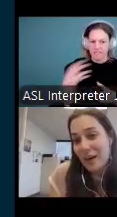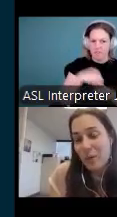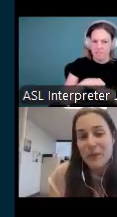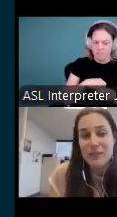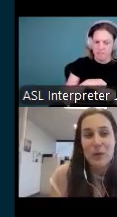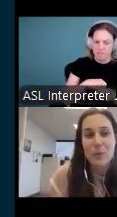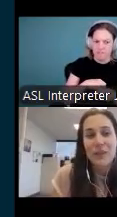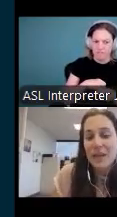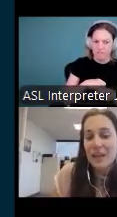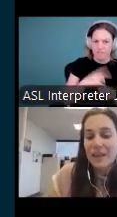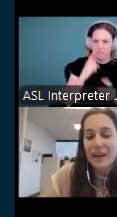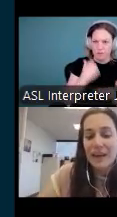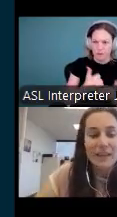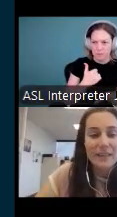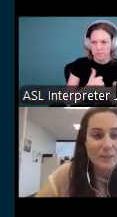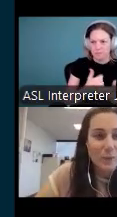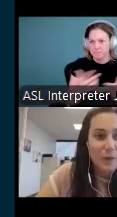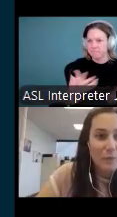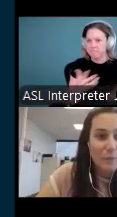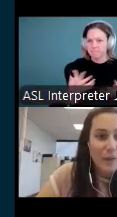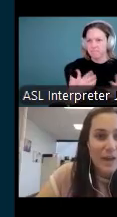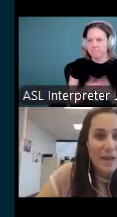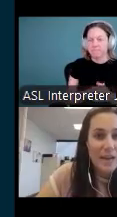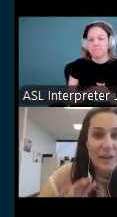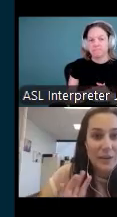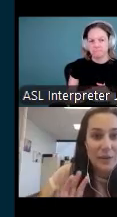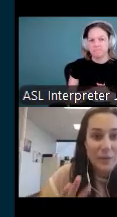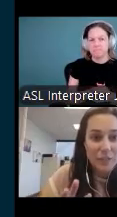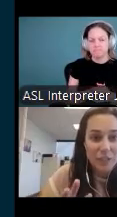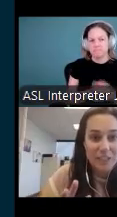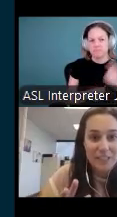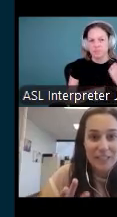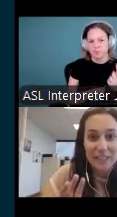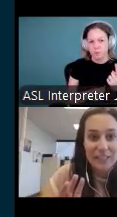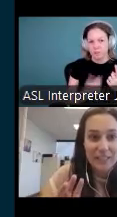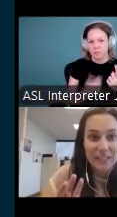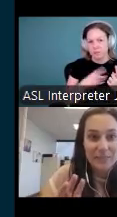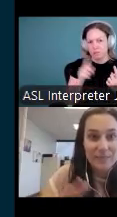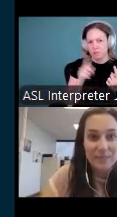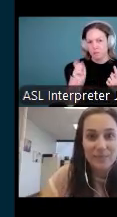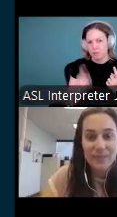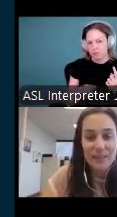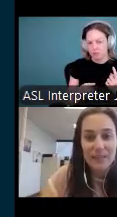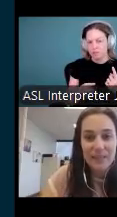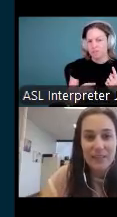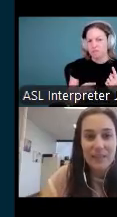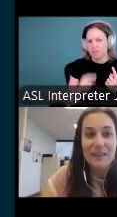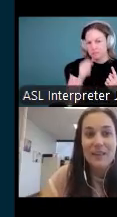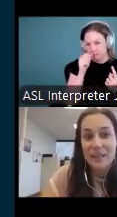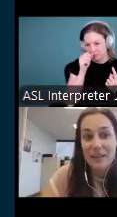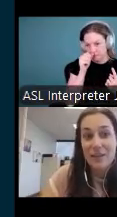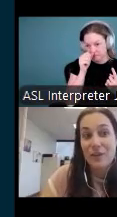help, and so that is one of my questions, the the that third